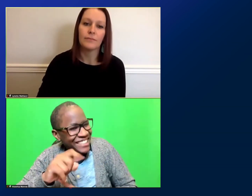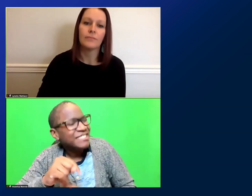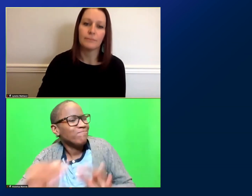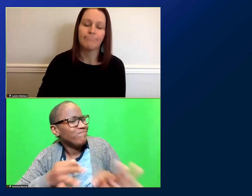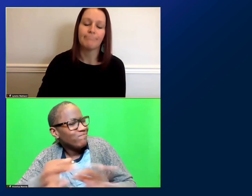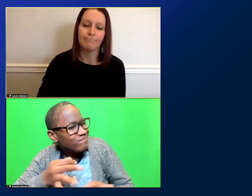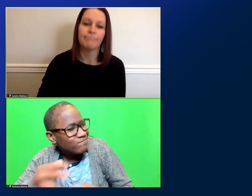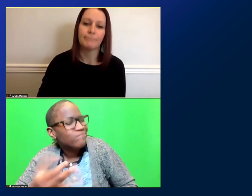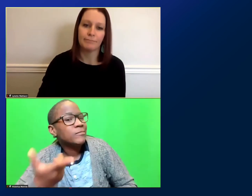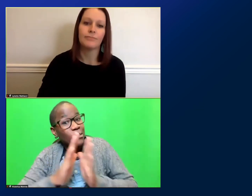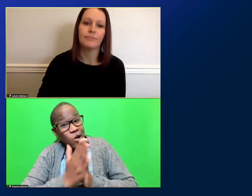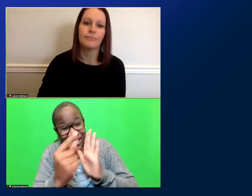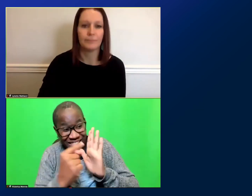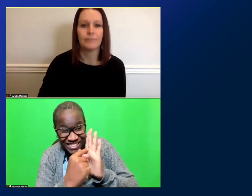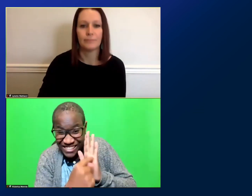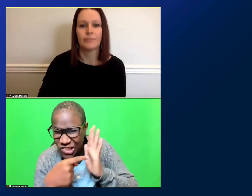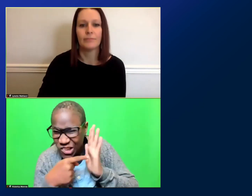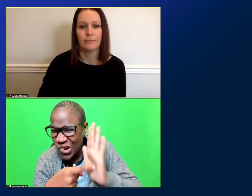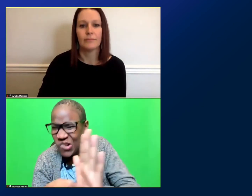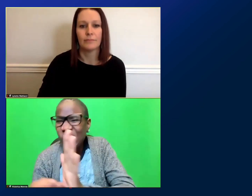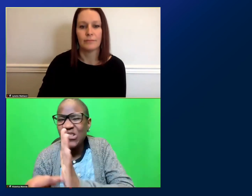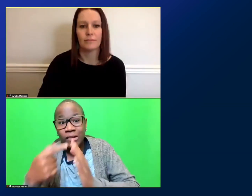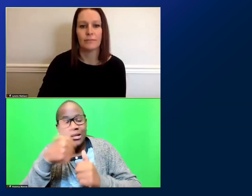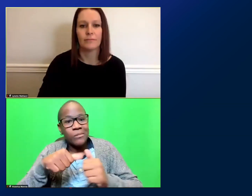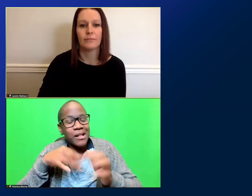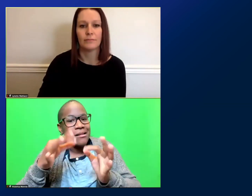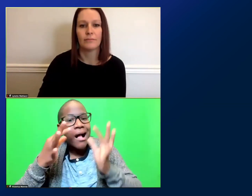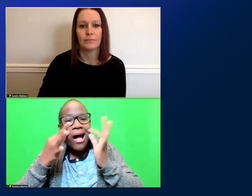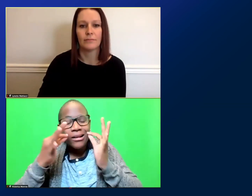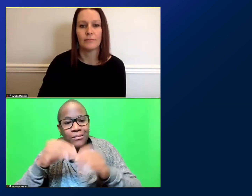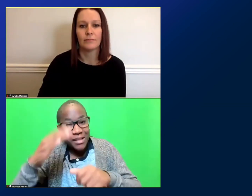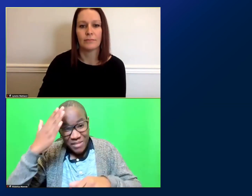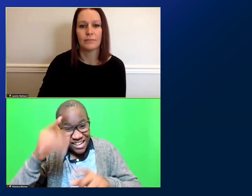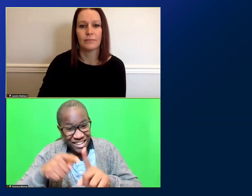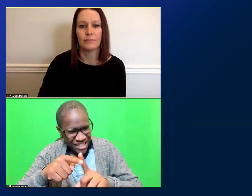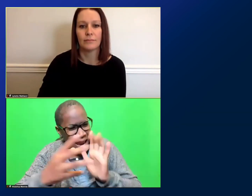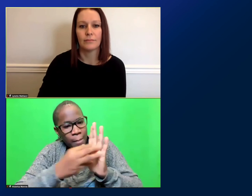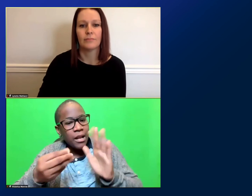not a great person and we have examples we have you know artworks of him that are making fun of